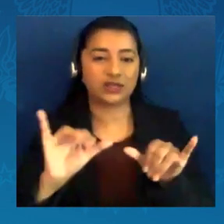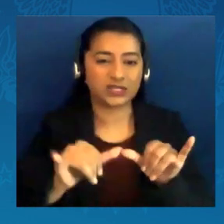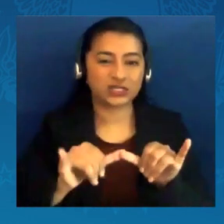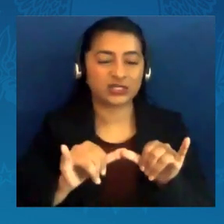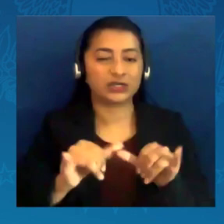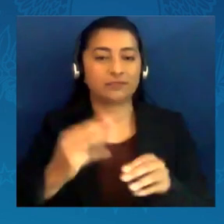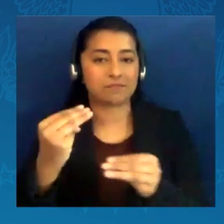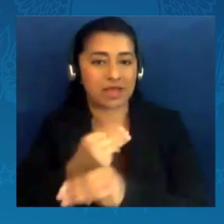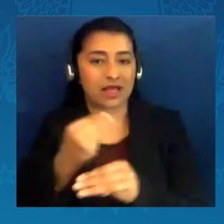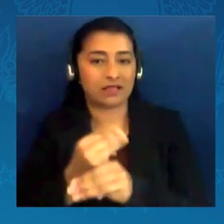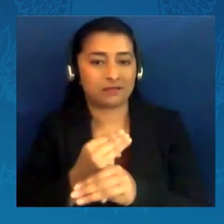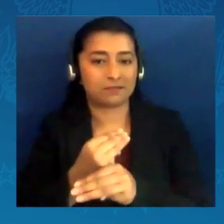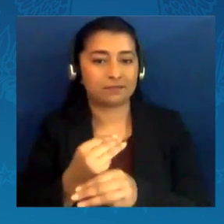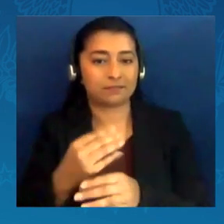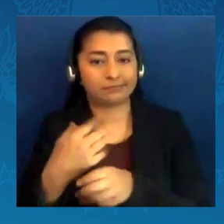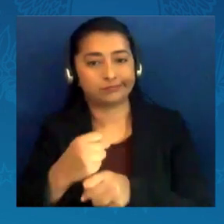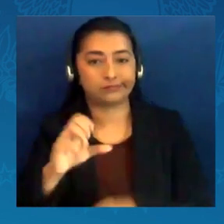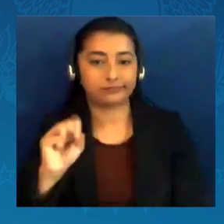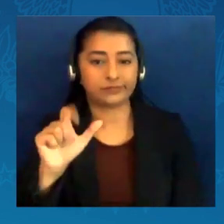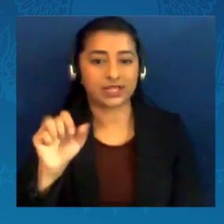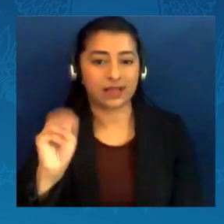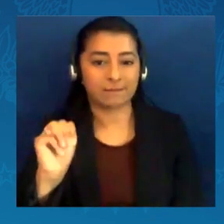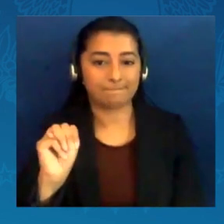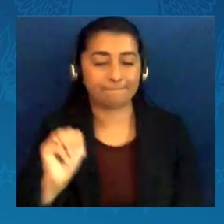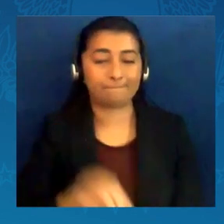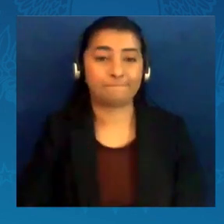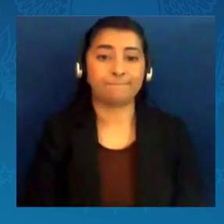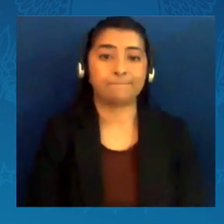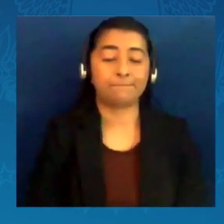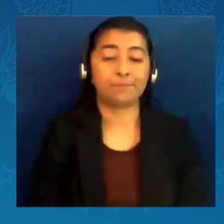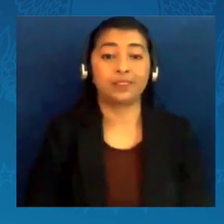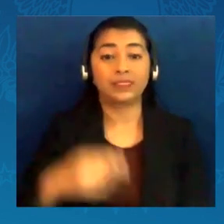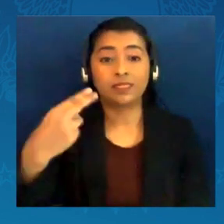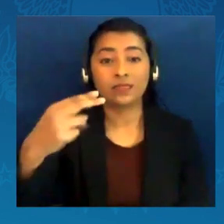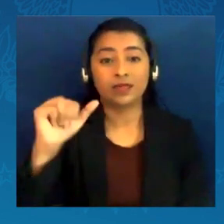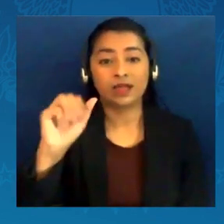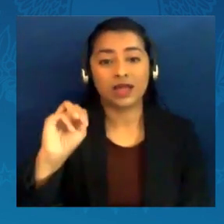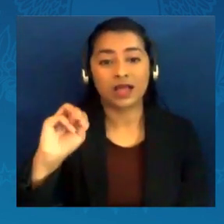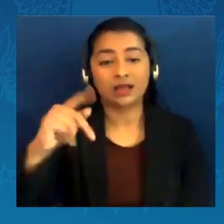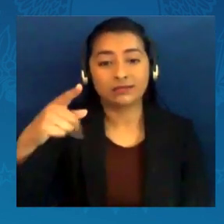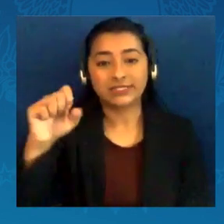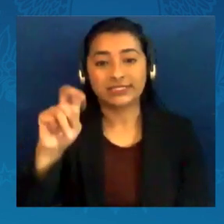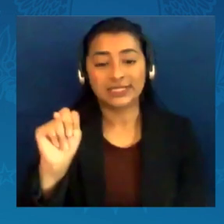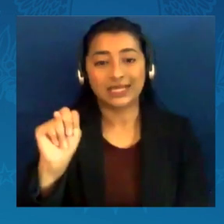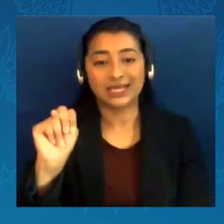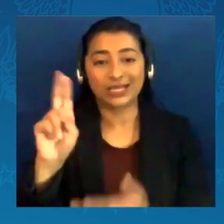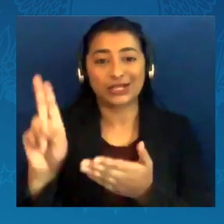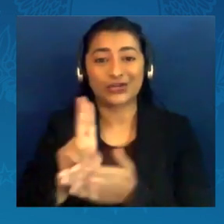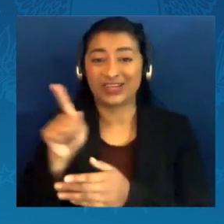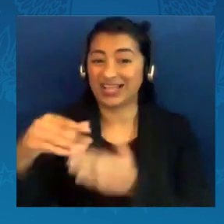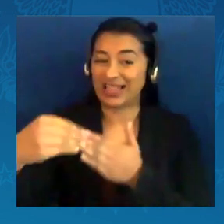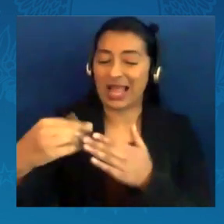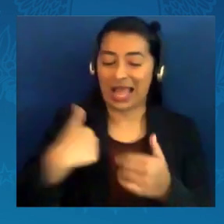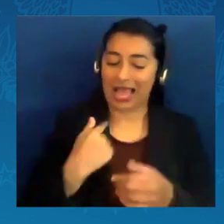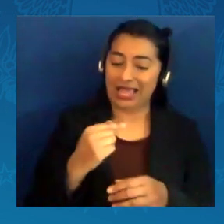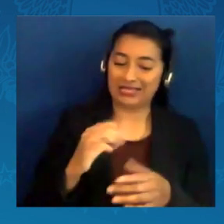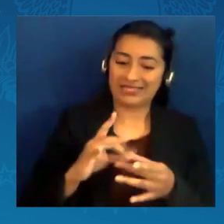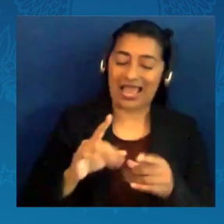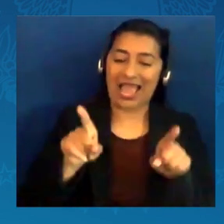And Hampton University is one of the leaders -- I say, as a Howard graduate. Couldn't let that go, guys.